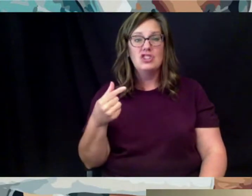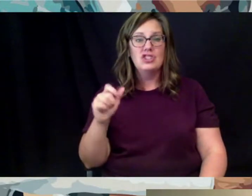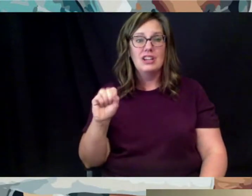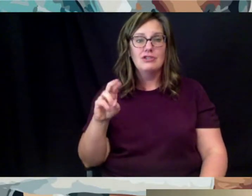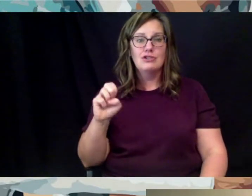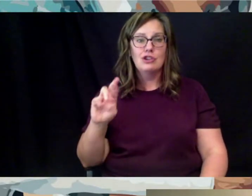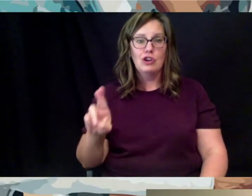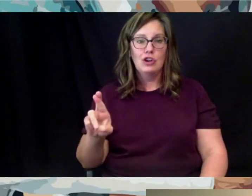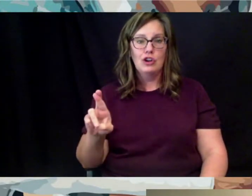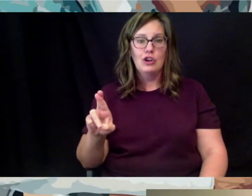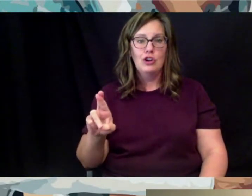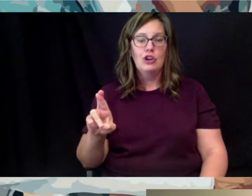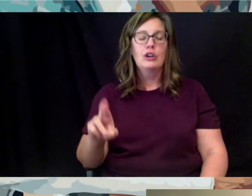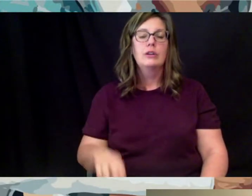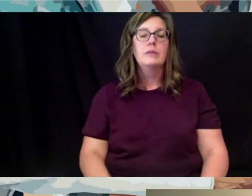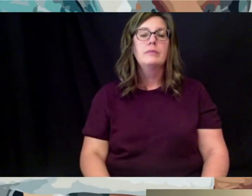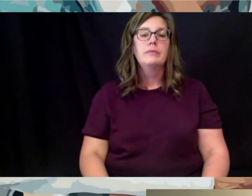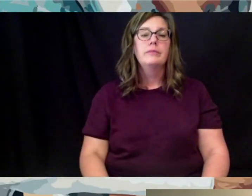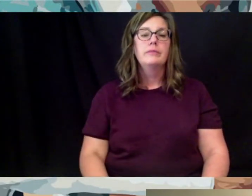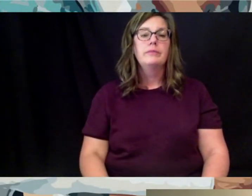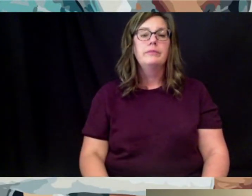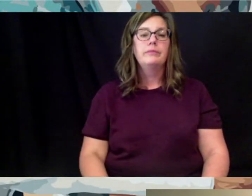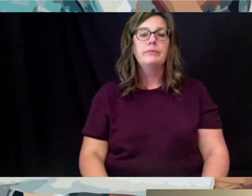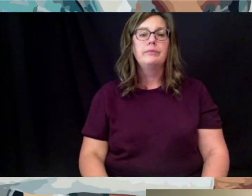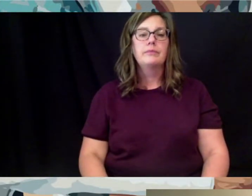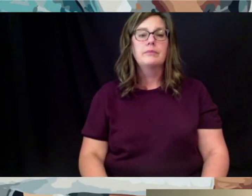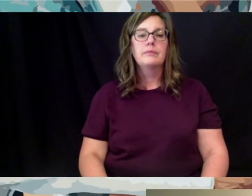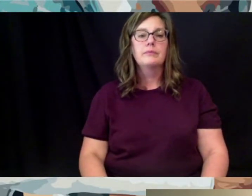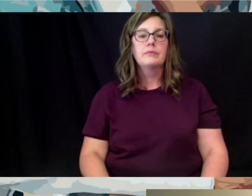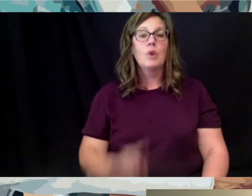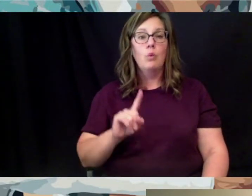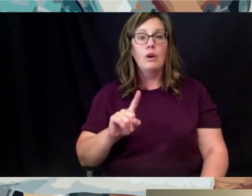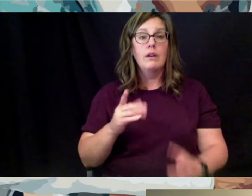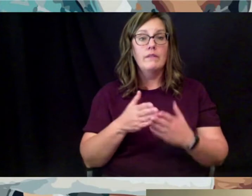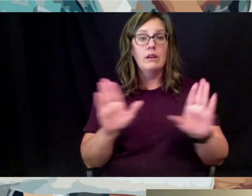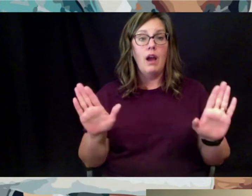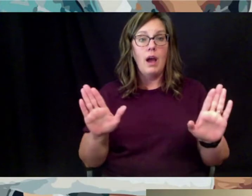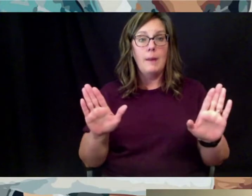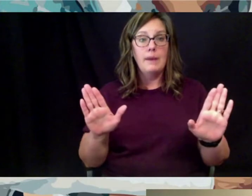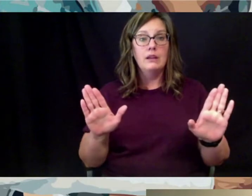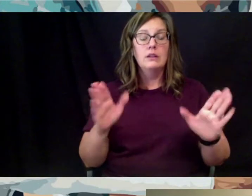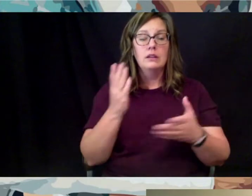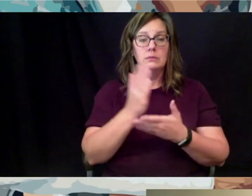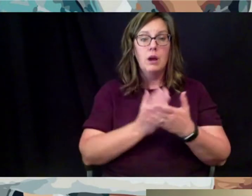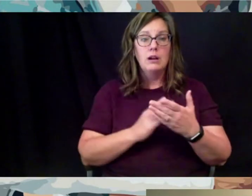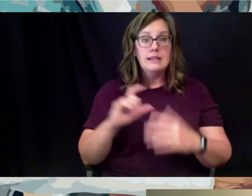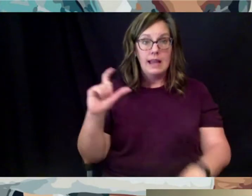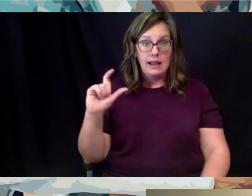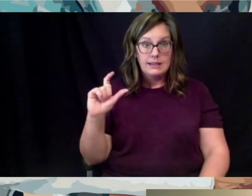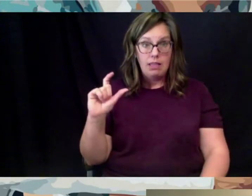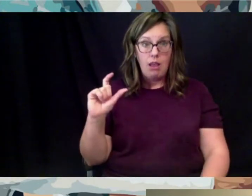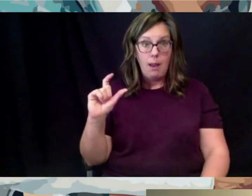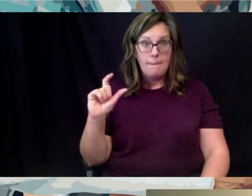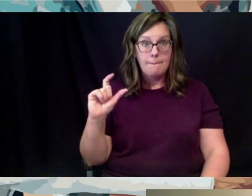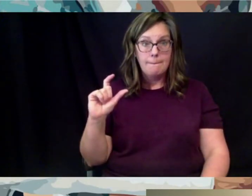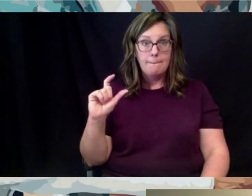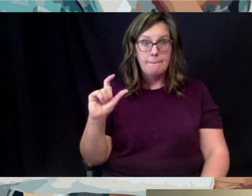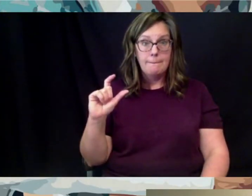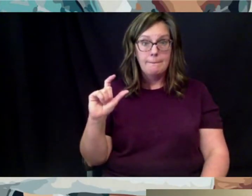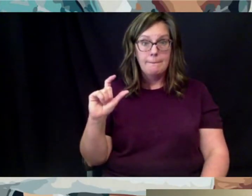the common elements that is misunderstood about islam is that the faith is inherently misogynistic